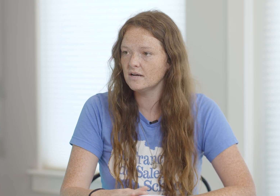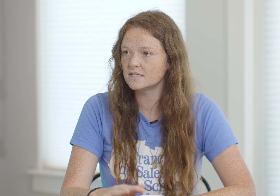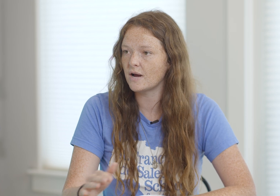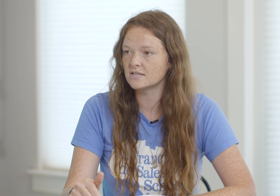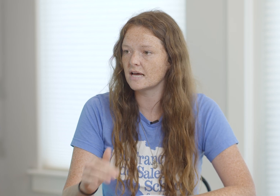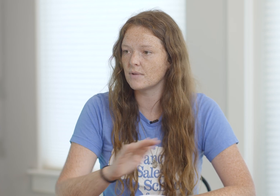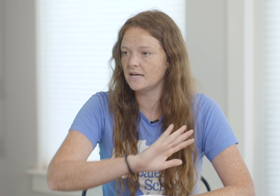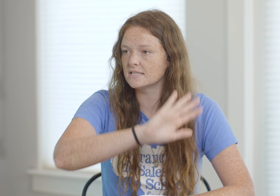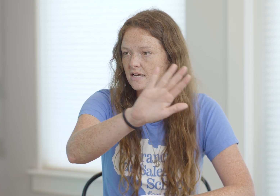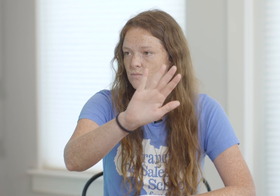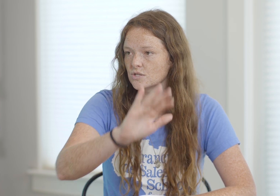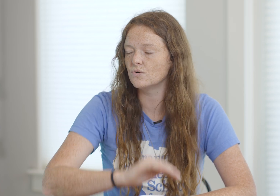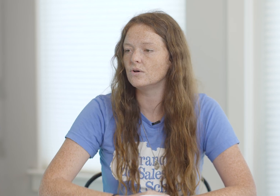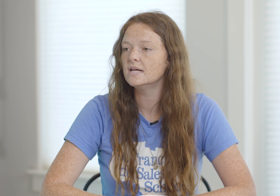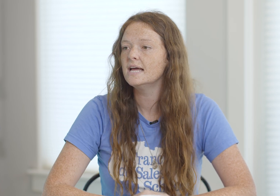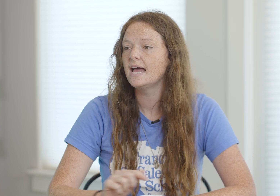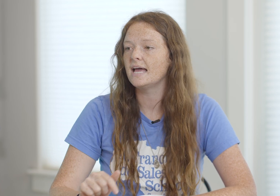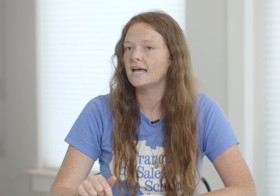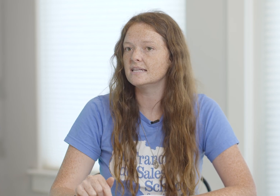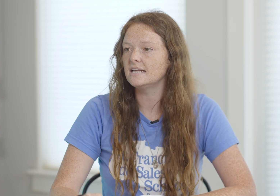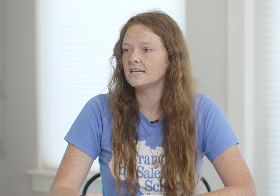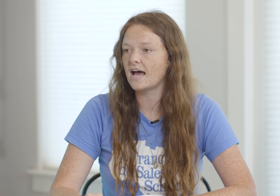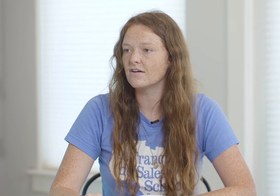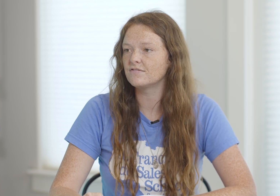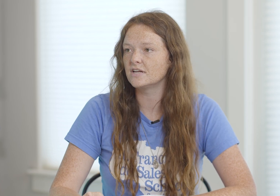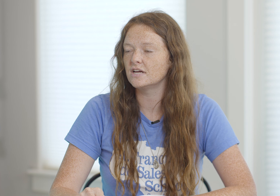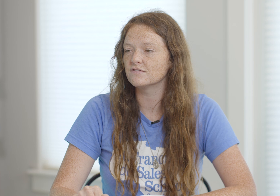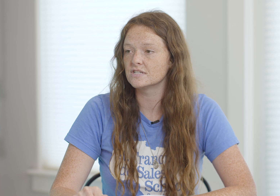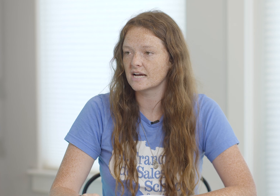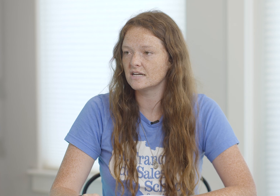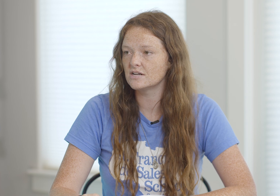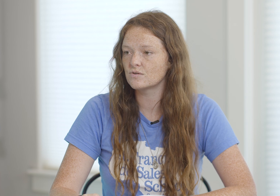His parents had money to send him to school and they didn't have funding for secondary school,